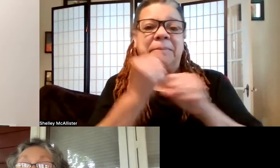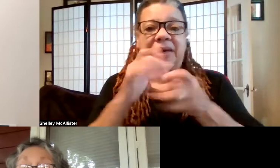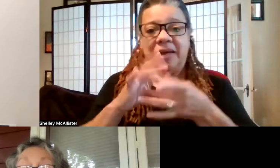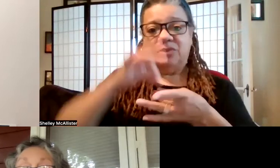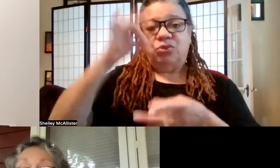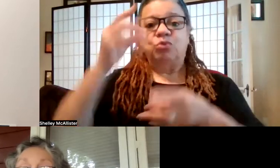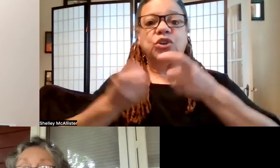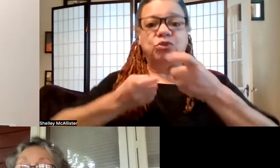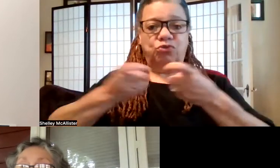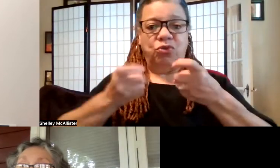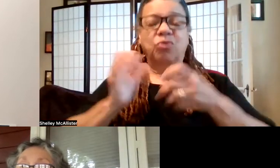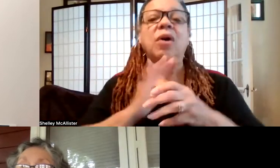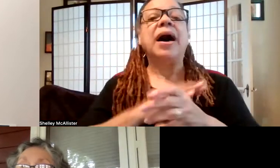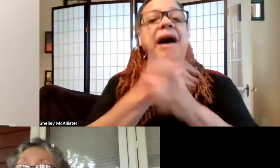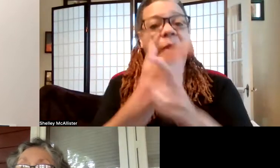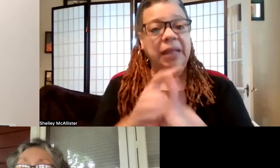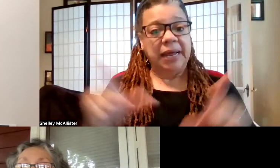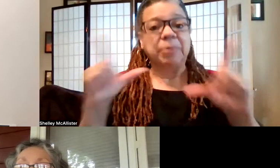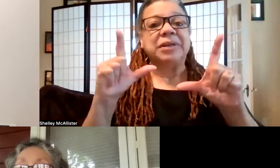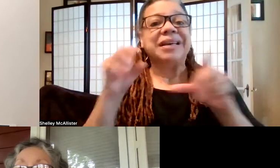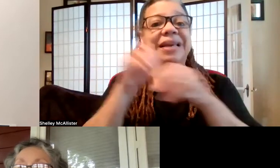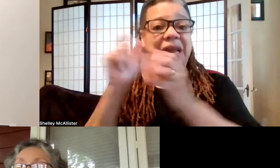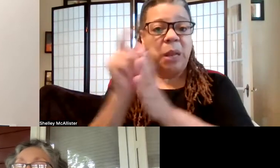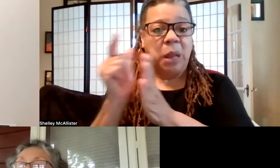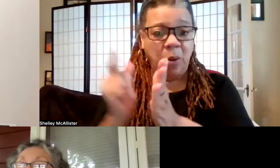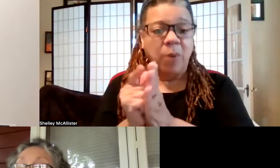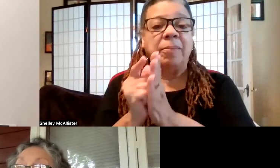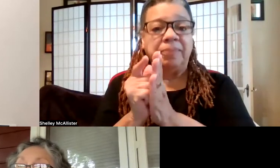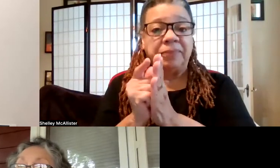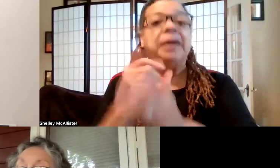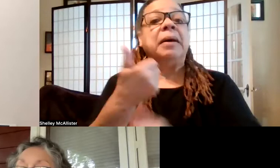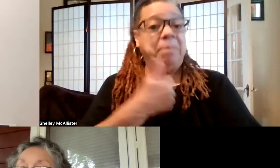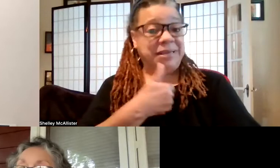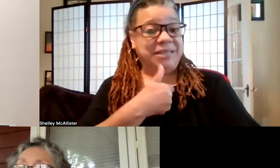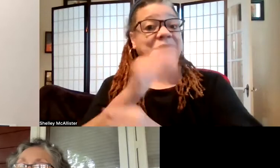our liberty in law." As a singer who notices lyrics,